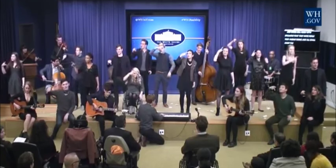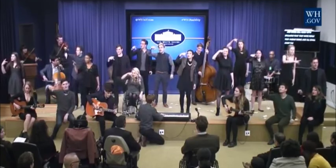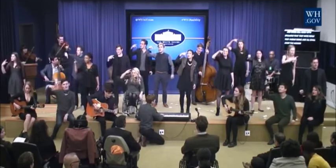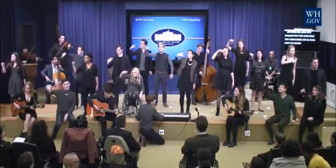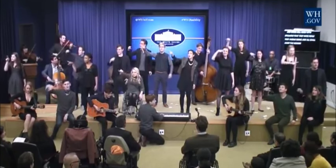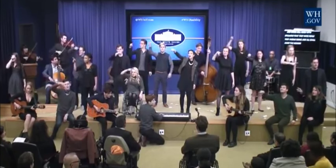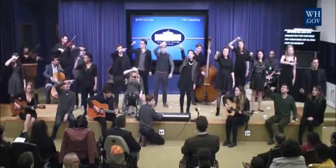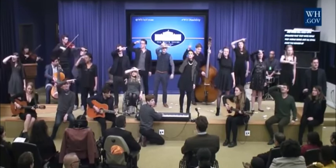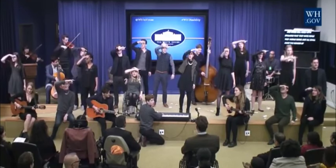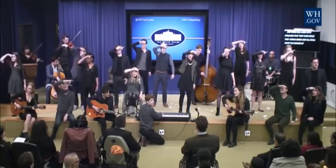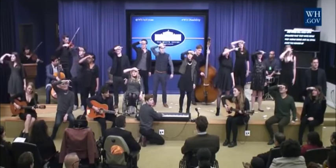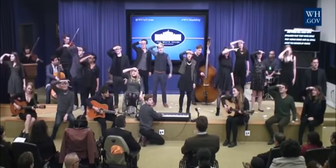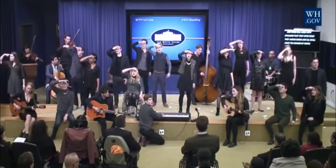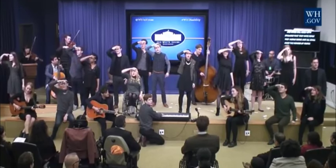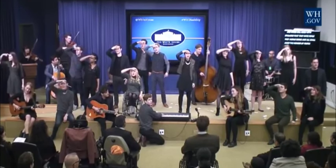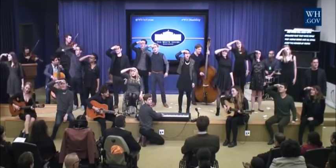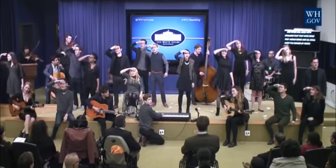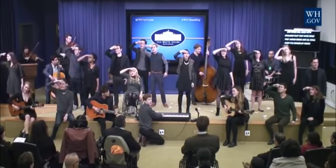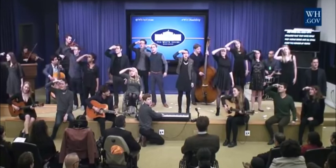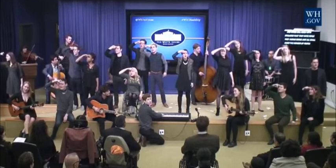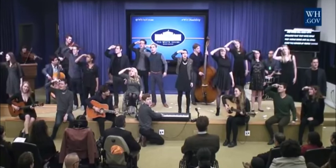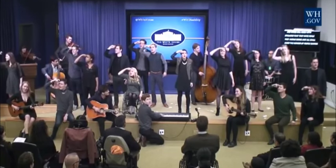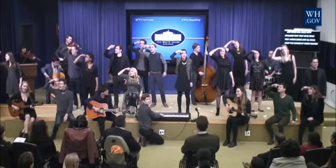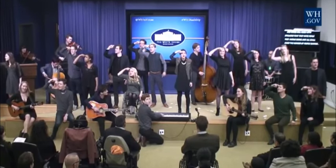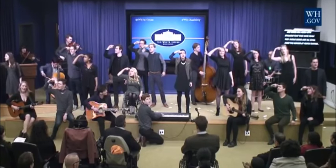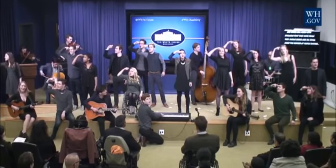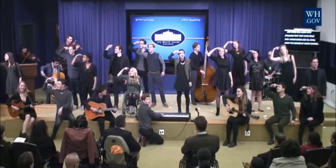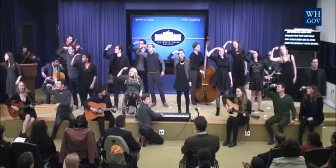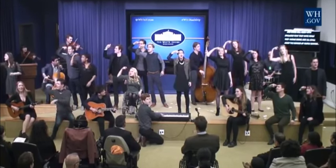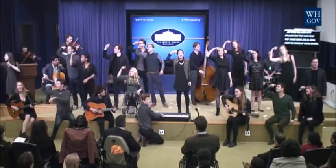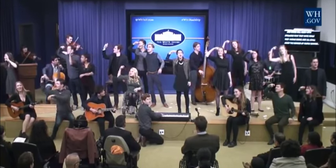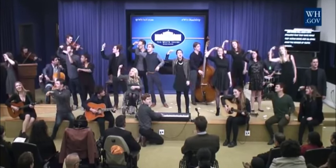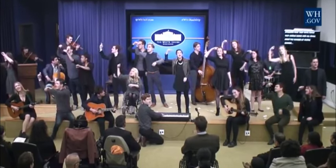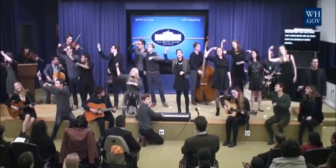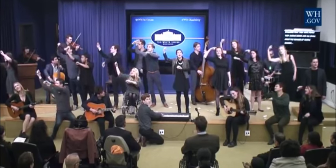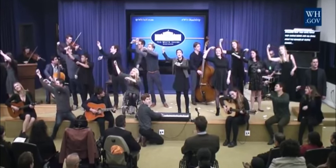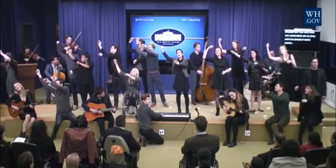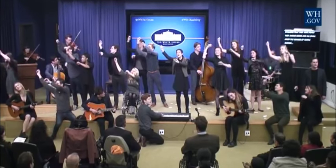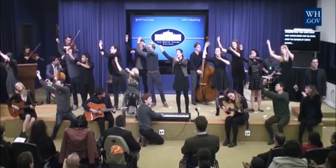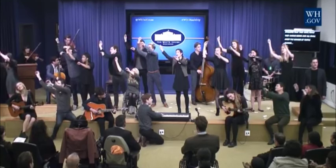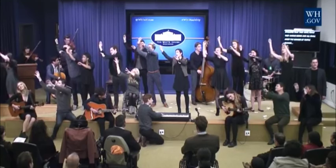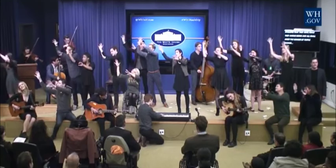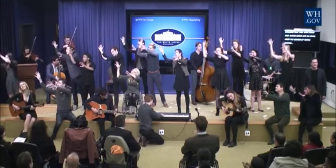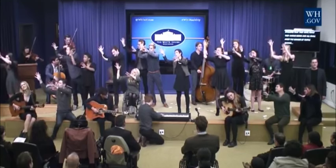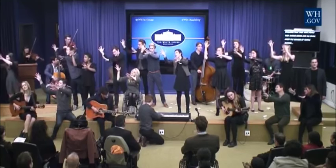Of purple summer...